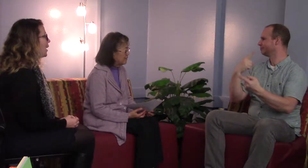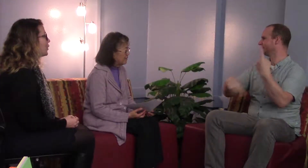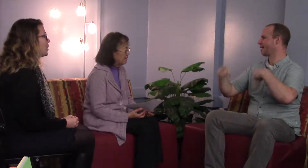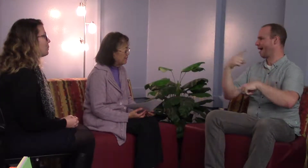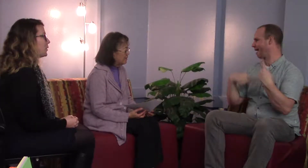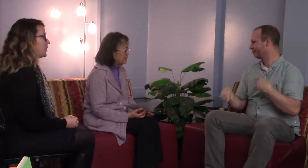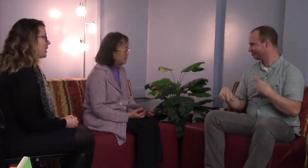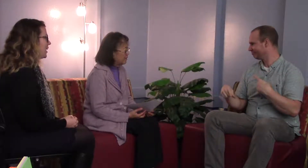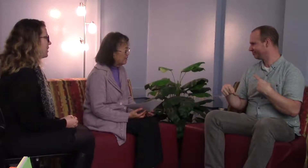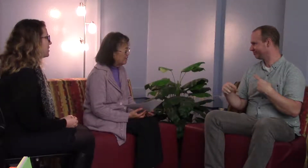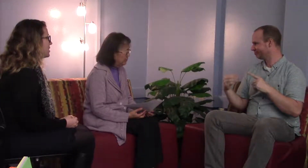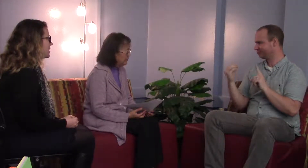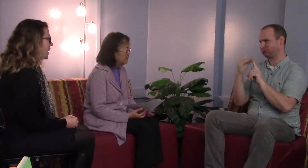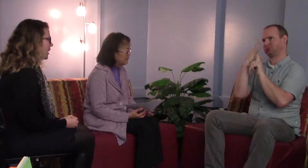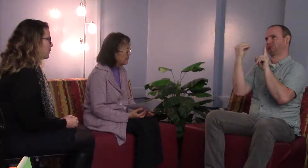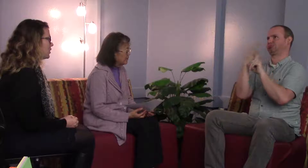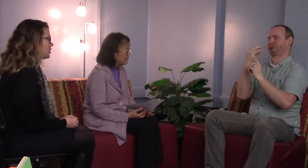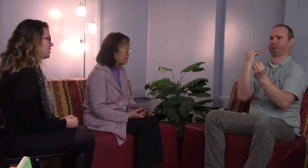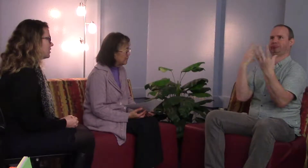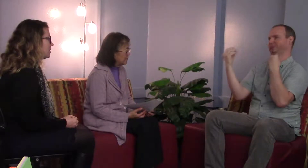I grew up learning sign language.